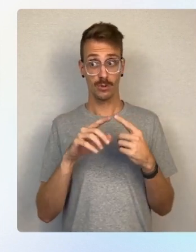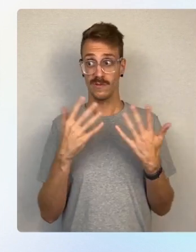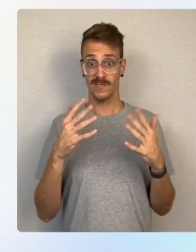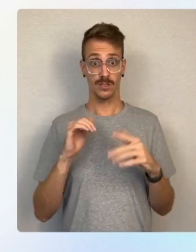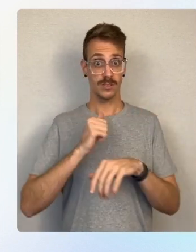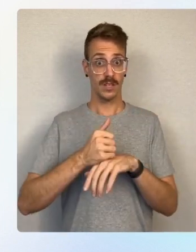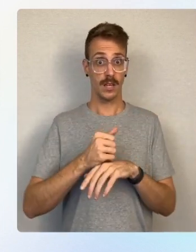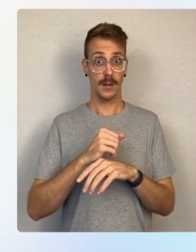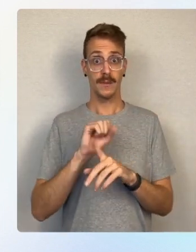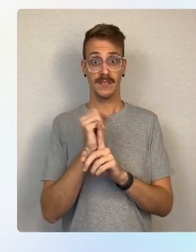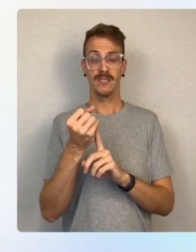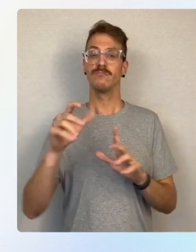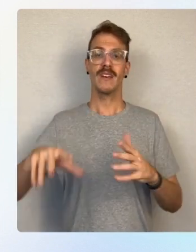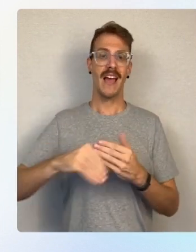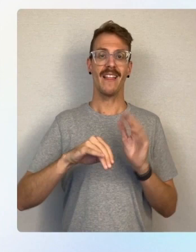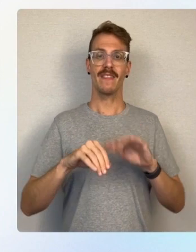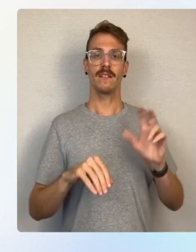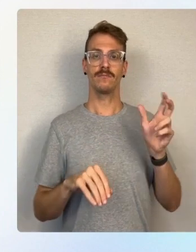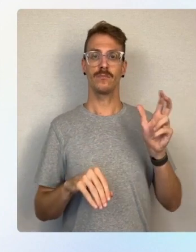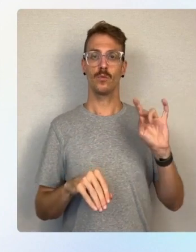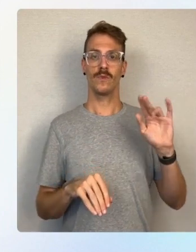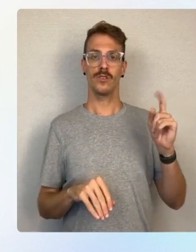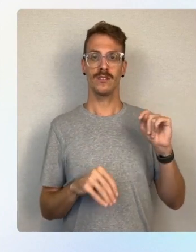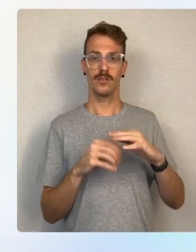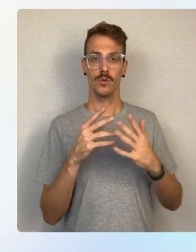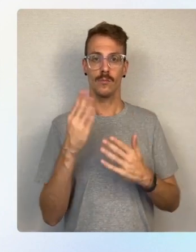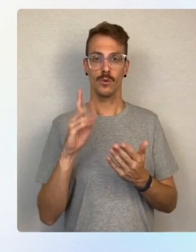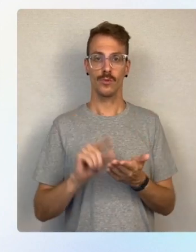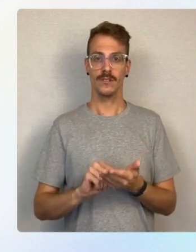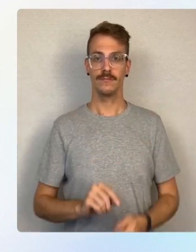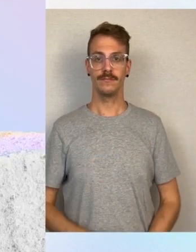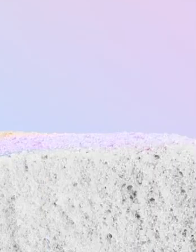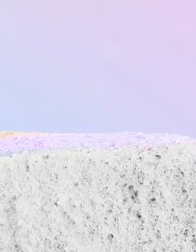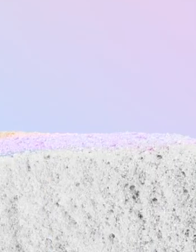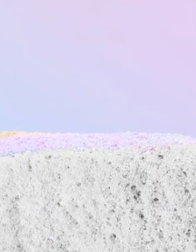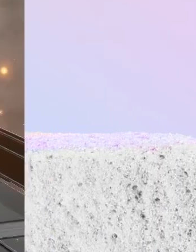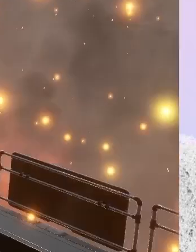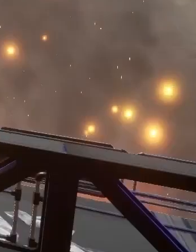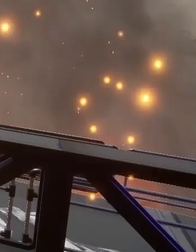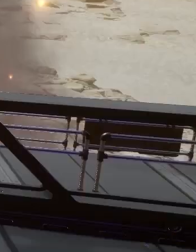If you want to add the samples to an existing scene, simply add one of the widgets in your level blueprint.